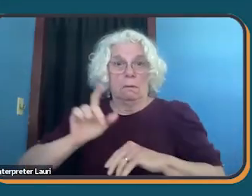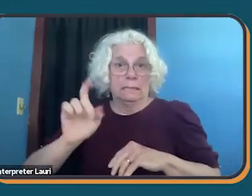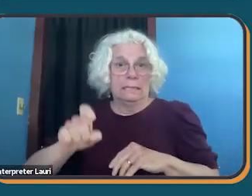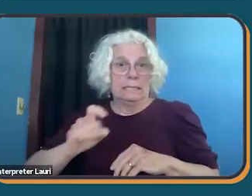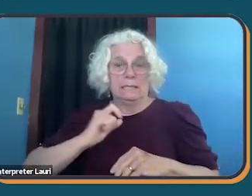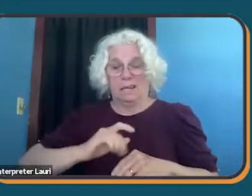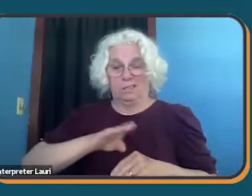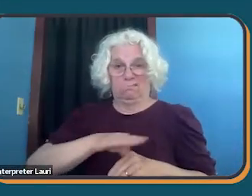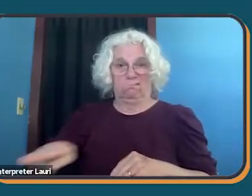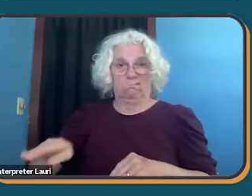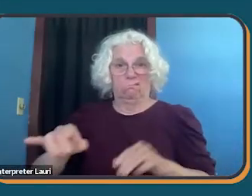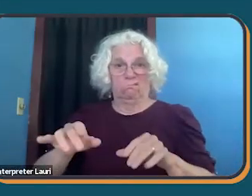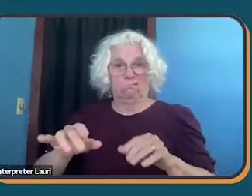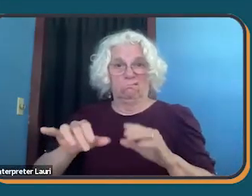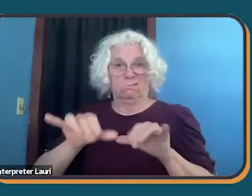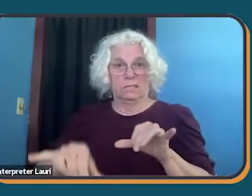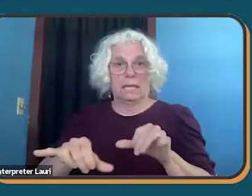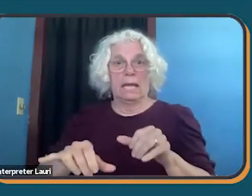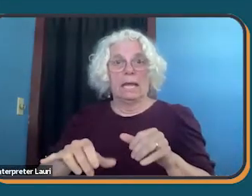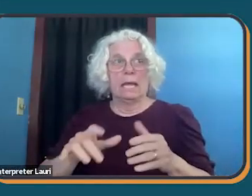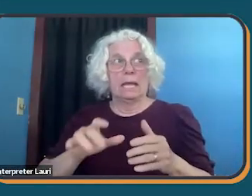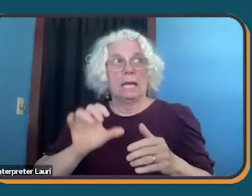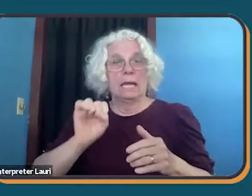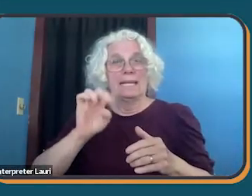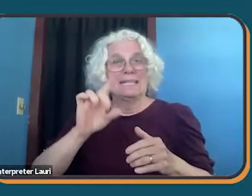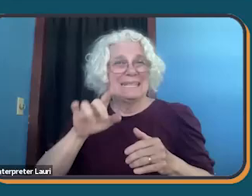possible sedation, I'm not sure.